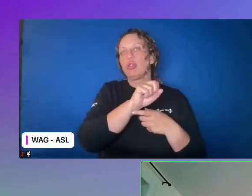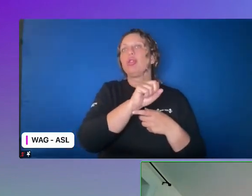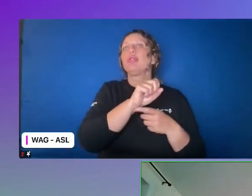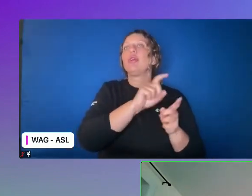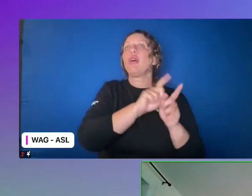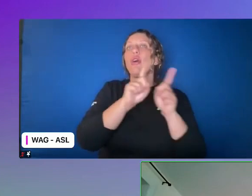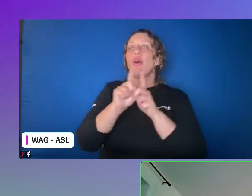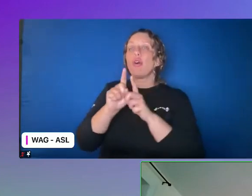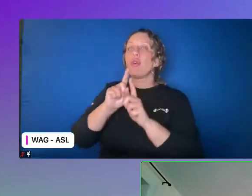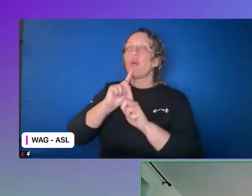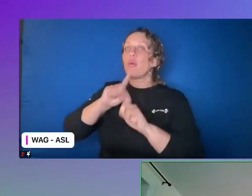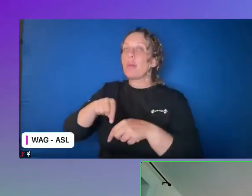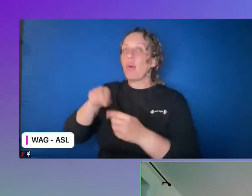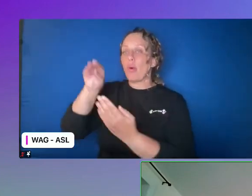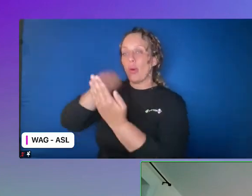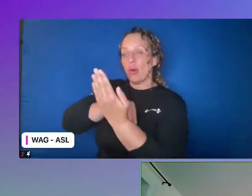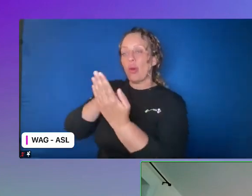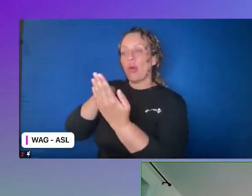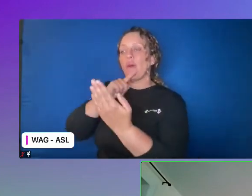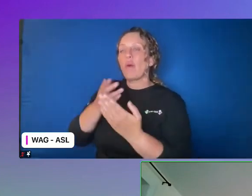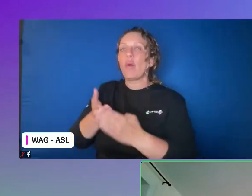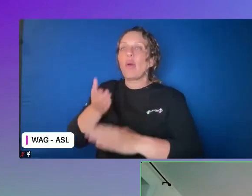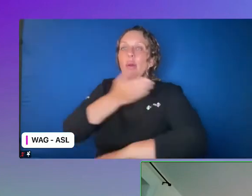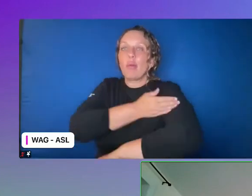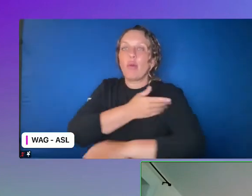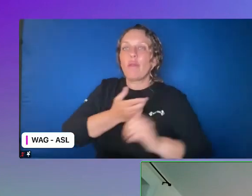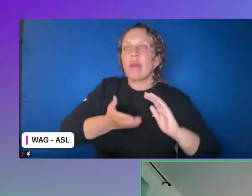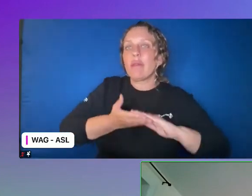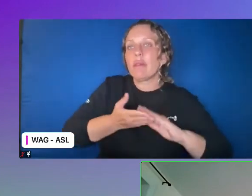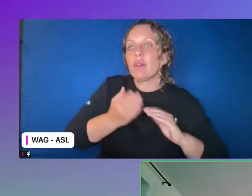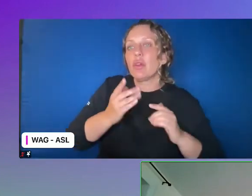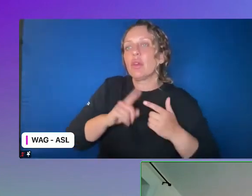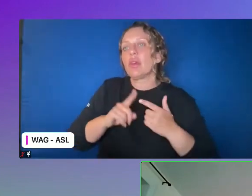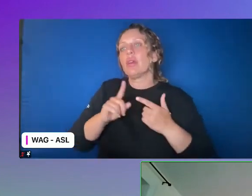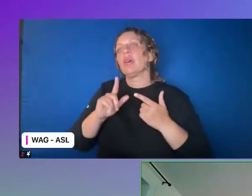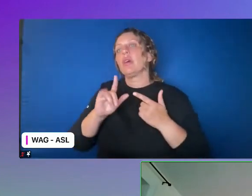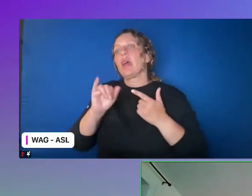internal efficiency, planning and strategic implementation.